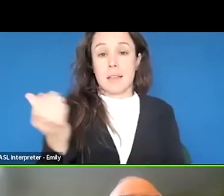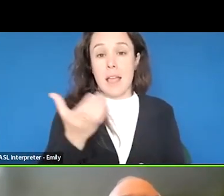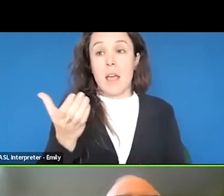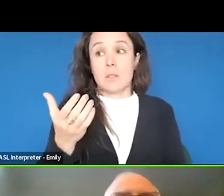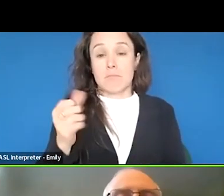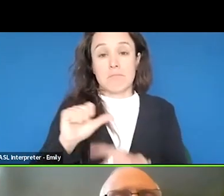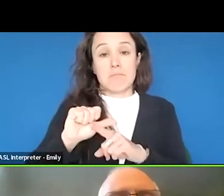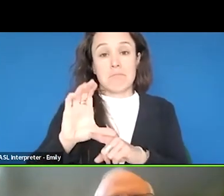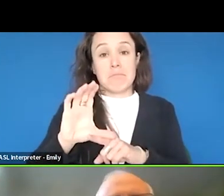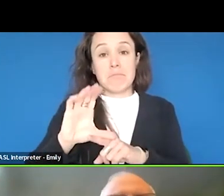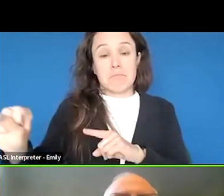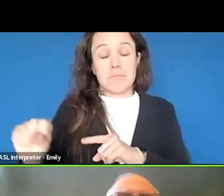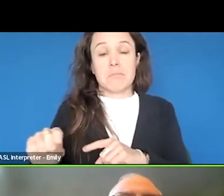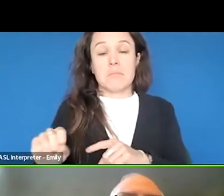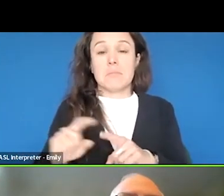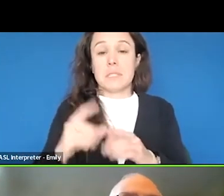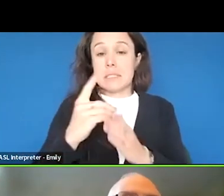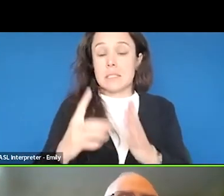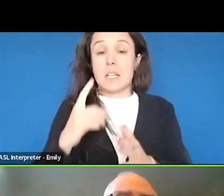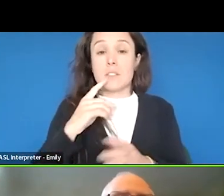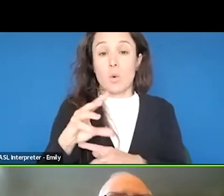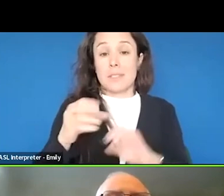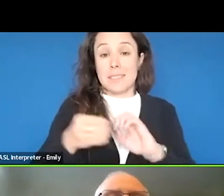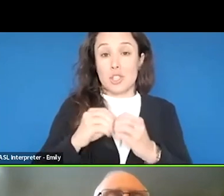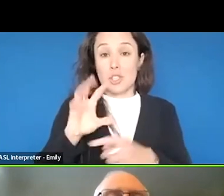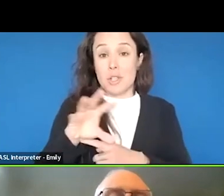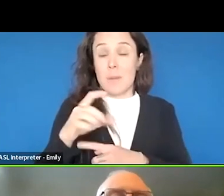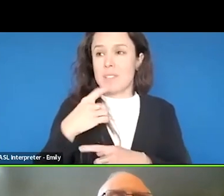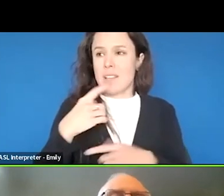I mean the early designers of digital cameras said, "Of course, it must be a voice-operated.